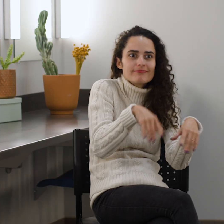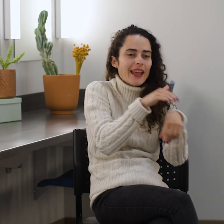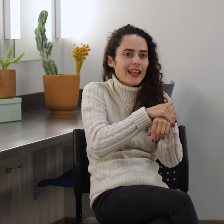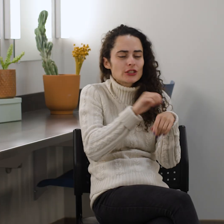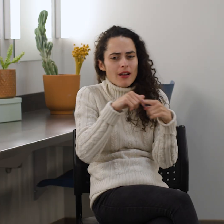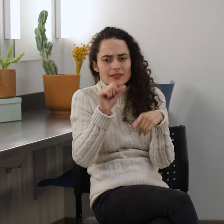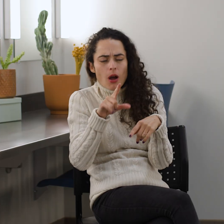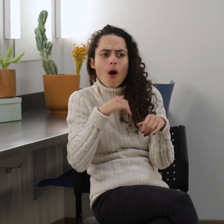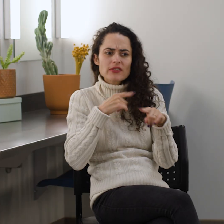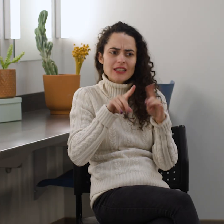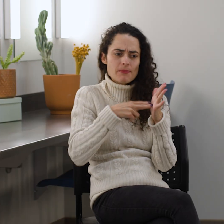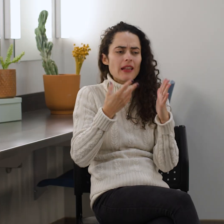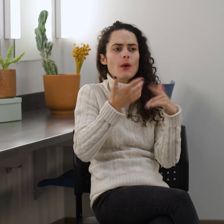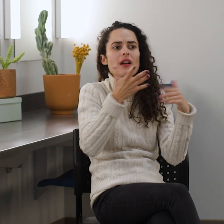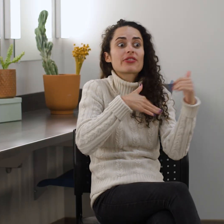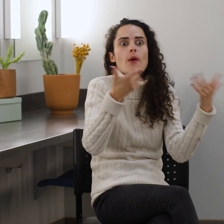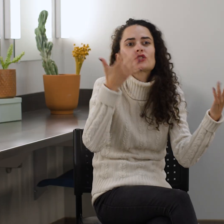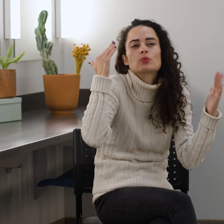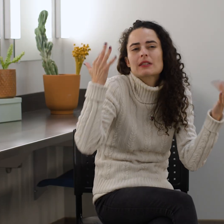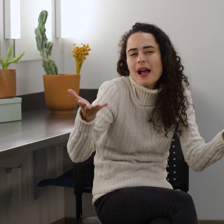or because phrases might have different meanings than you expect.